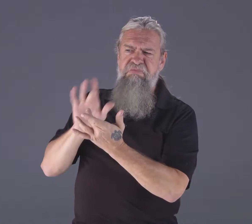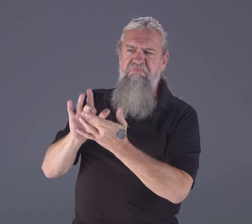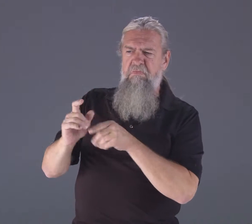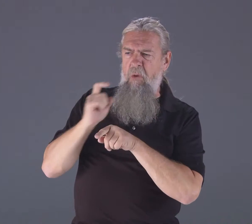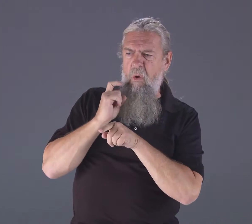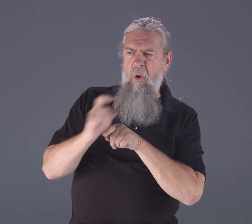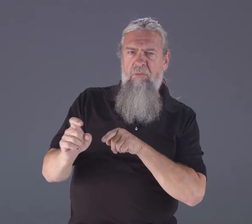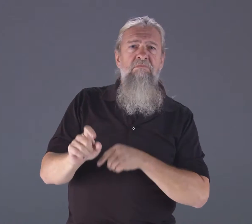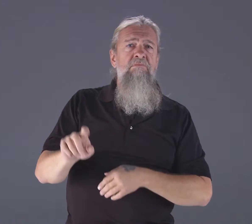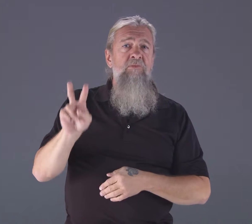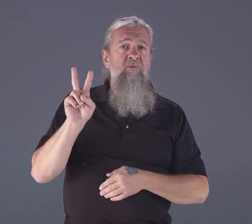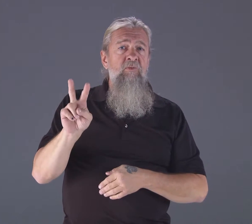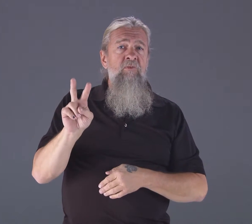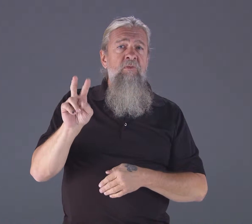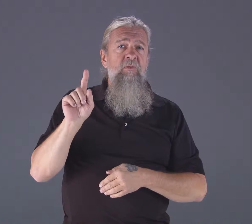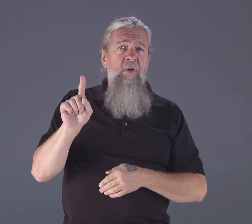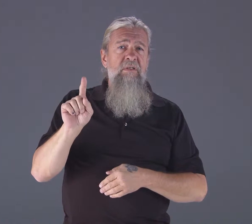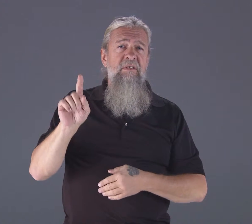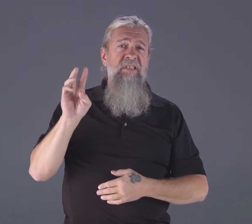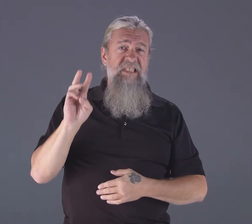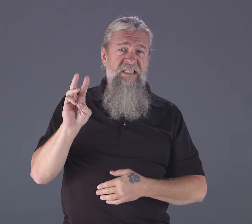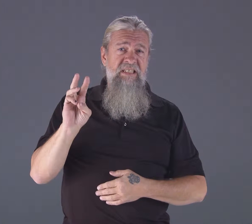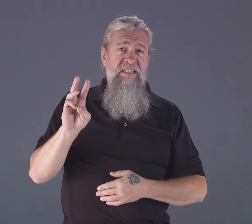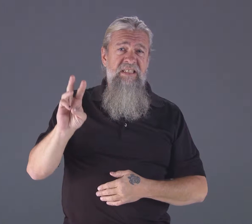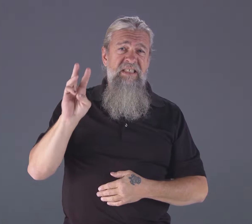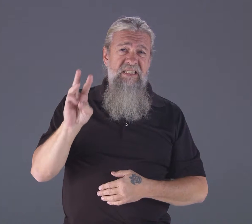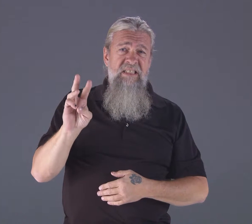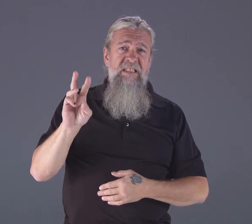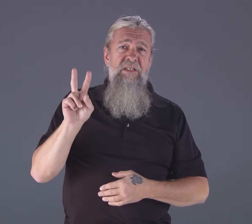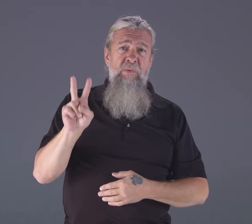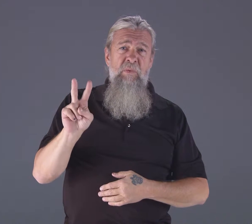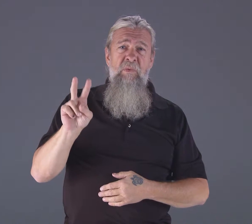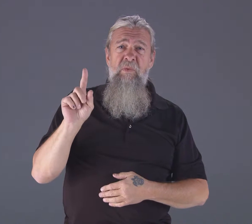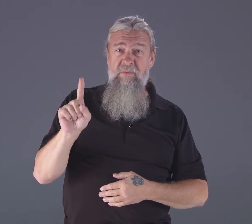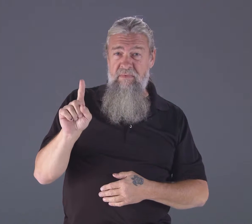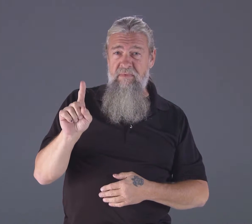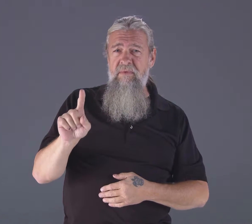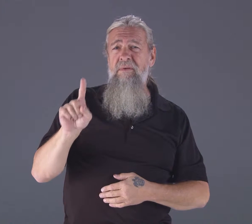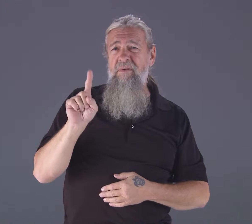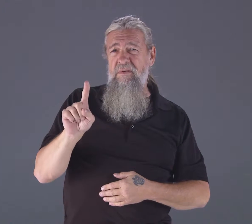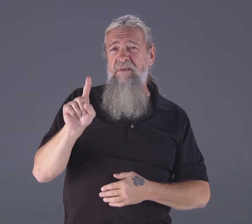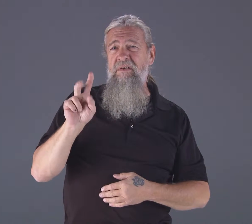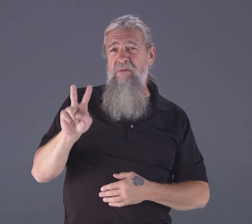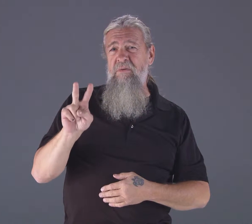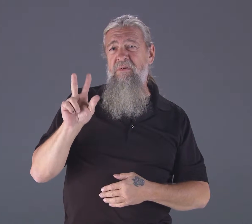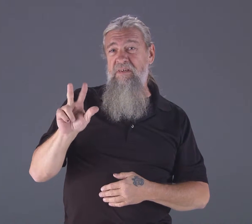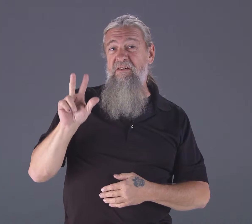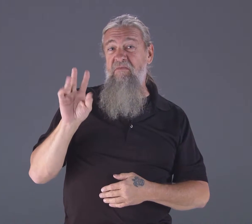In Cleveland, you can call 216-621-1234